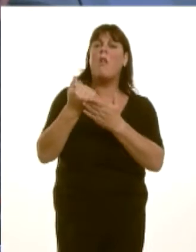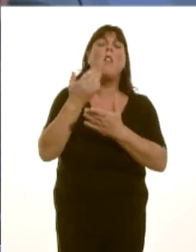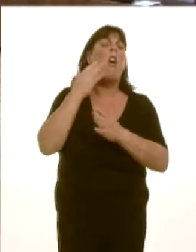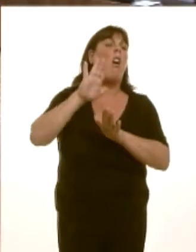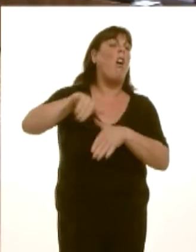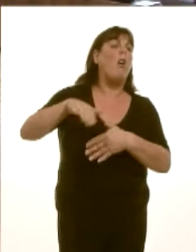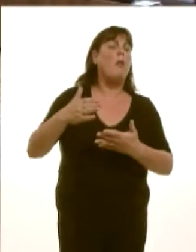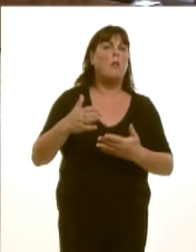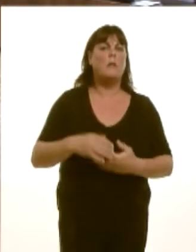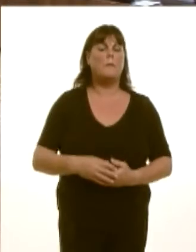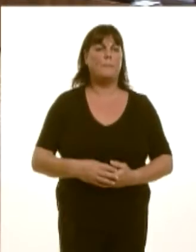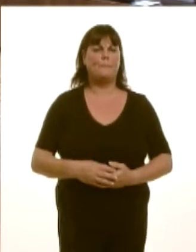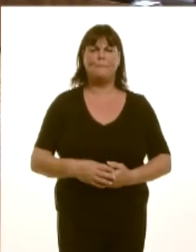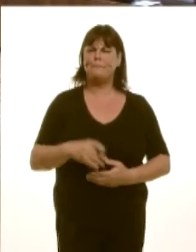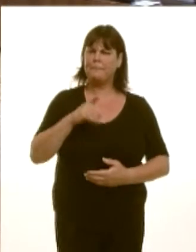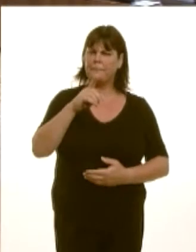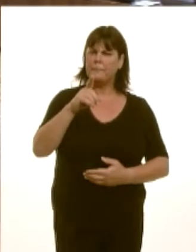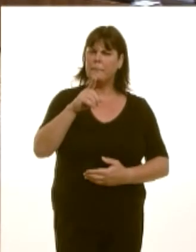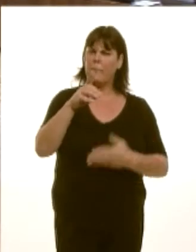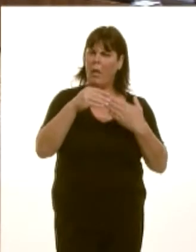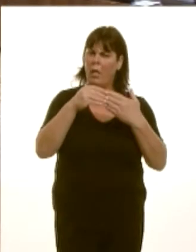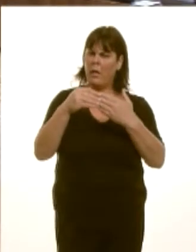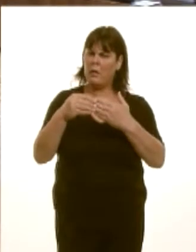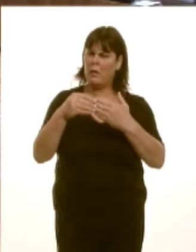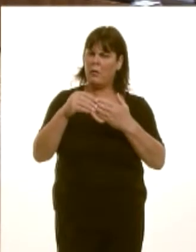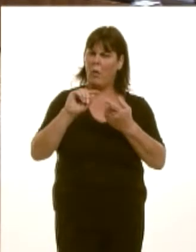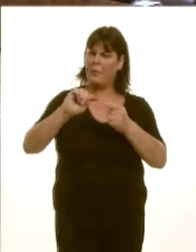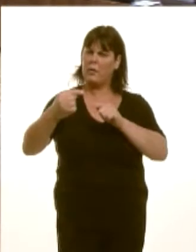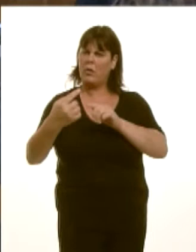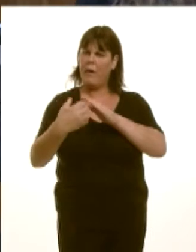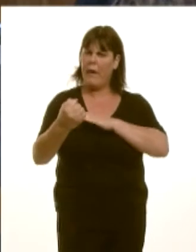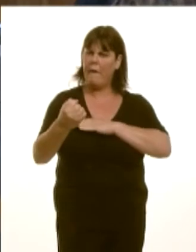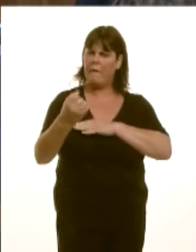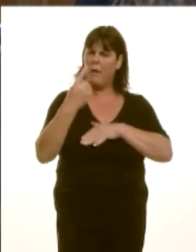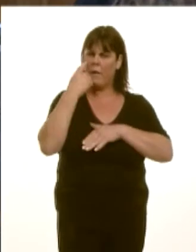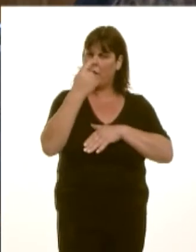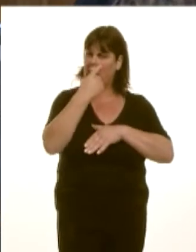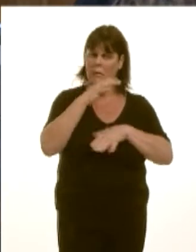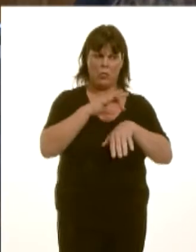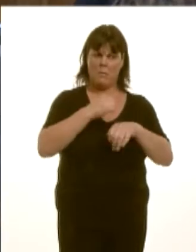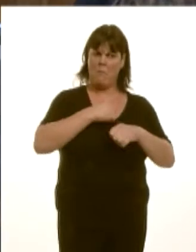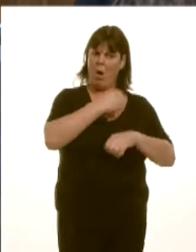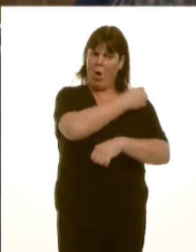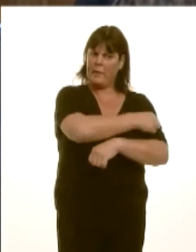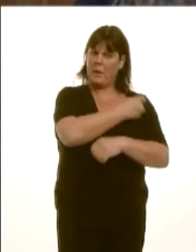Carwyn Jones: If the leader of the opposition has evidence of doctors in my own hospital being suppressed in some way, let him bring it forward without making cheap political